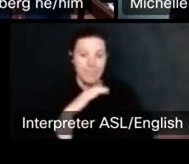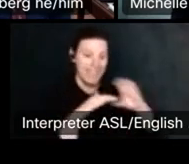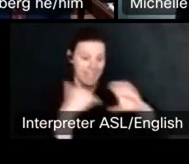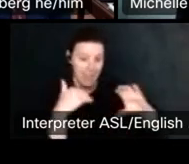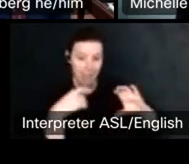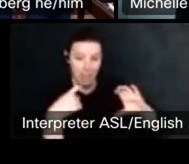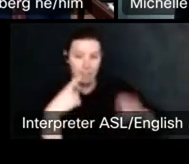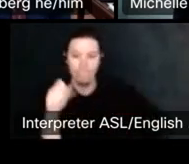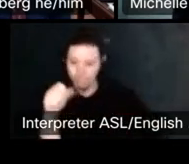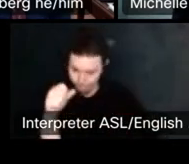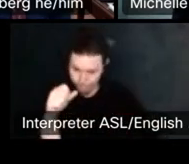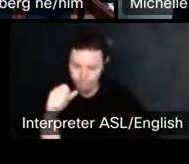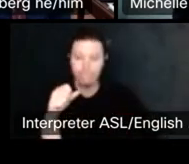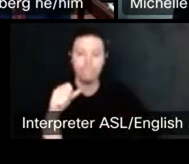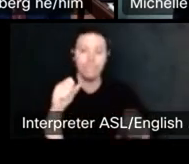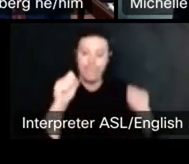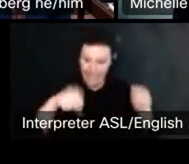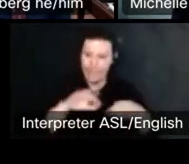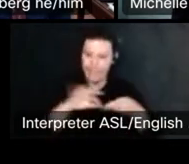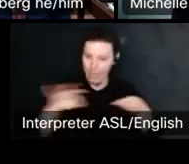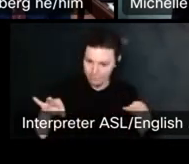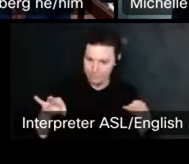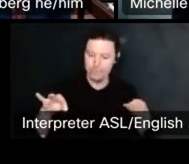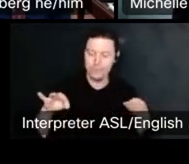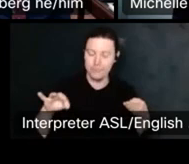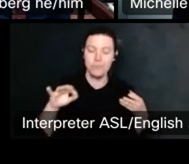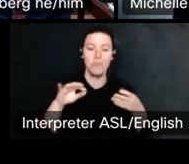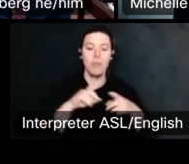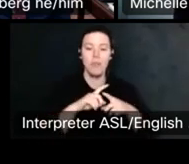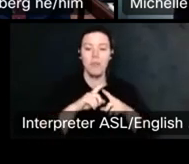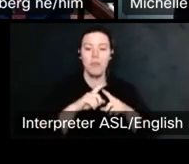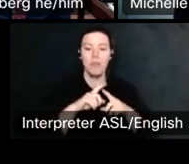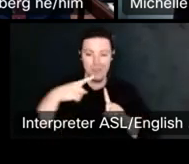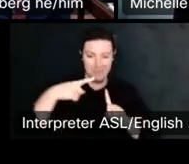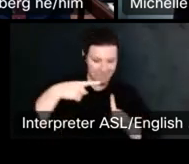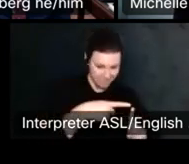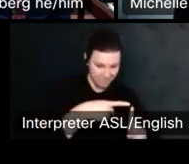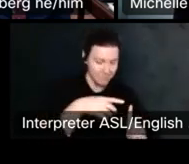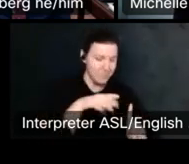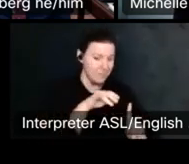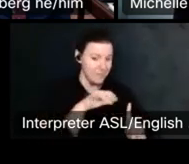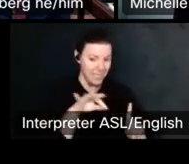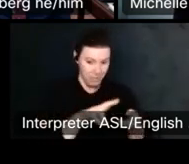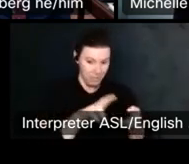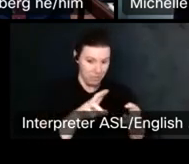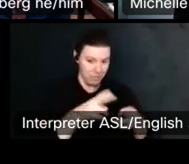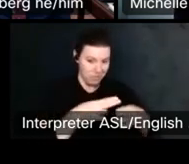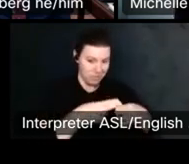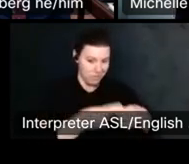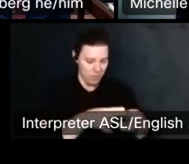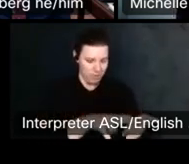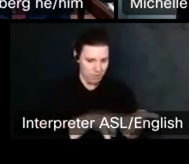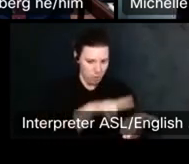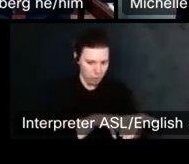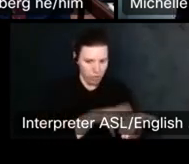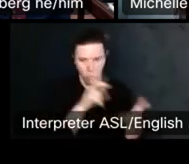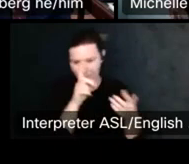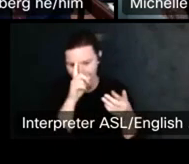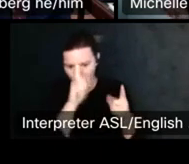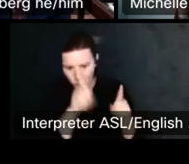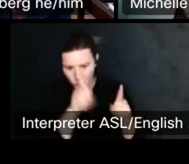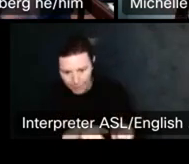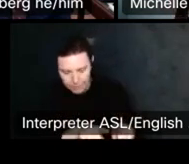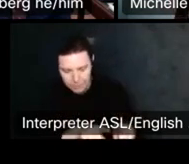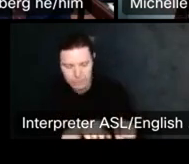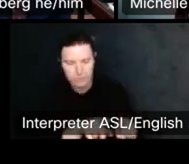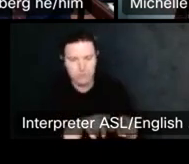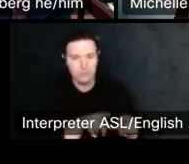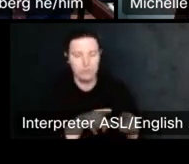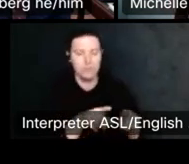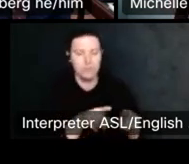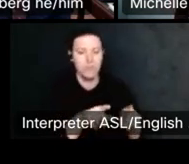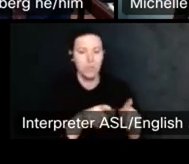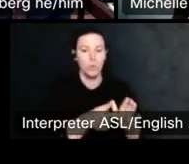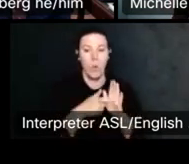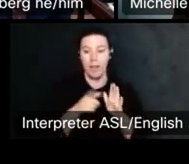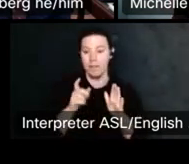Um, but really the, the underlying basis for whether a contract is formed an agreement is formed is if, um, there's agreement by both sides, and it's acknowledged by both sides.